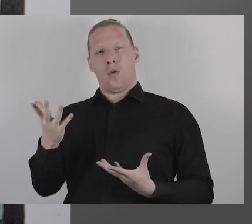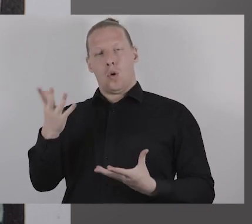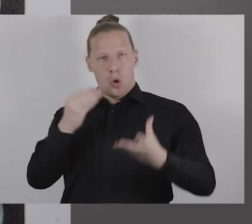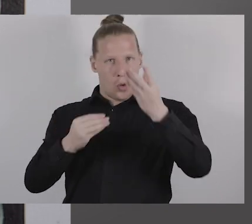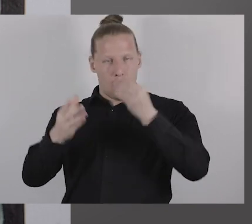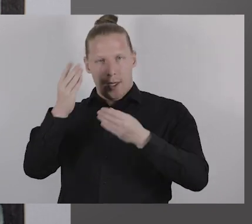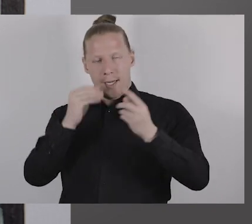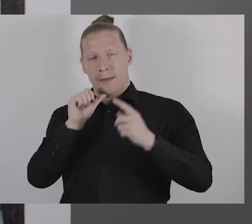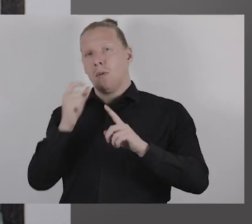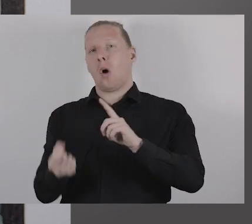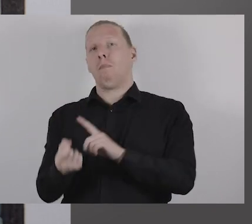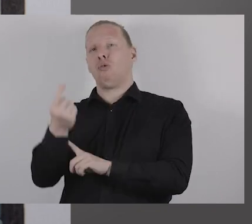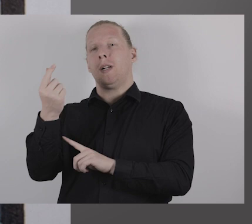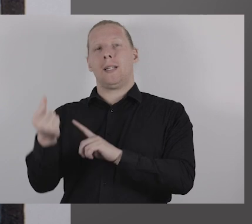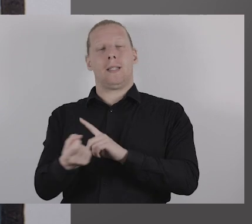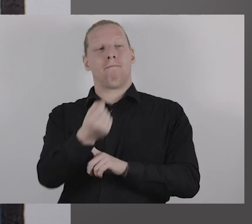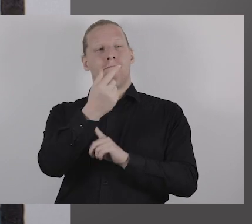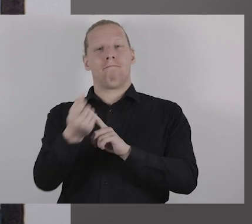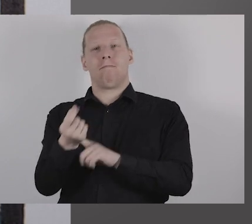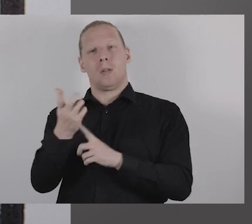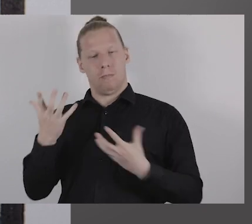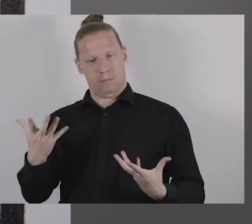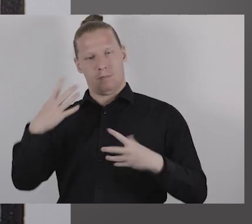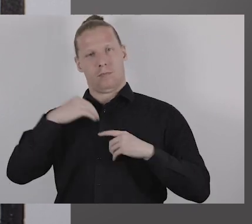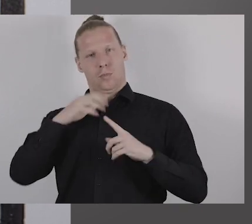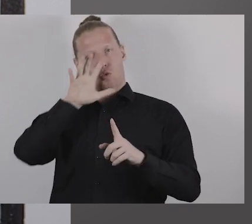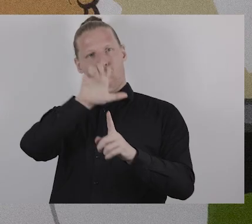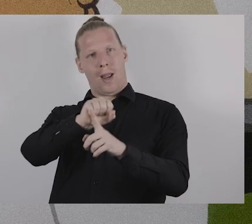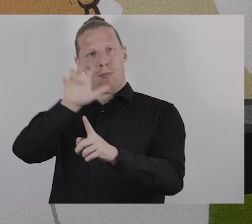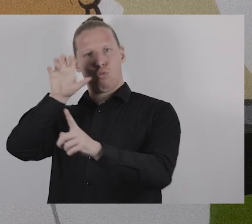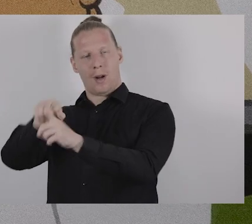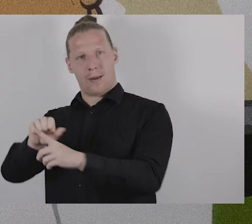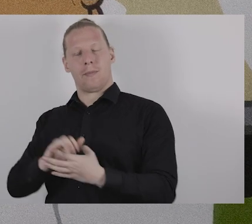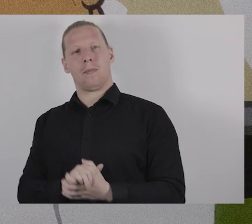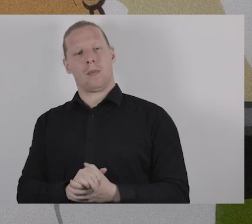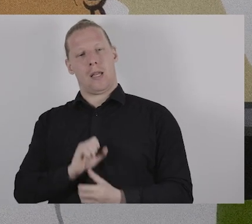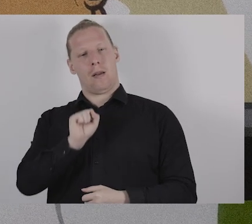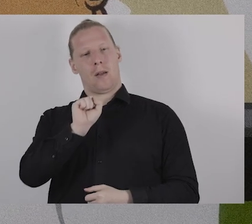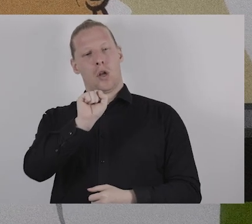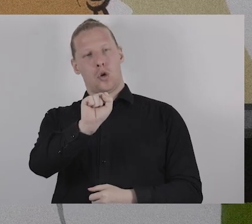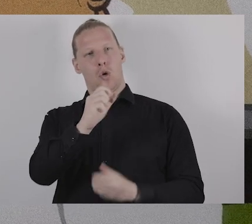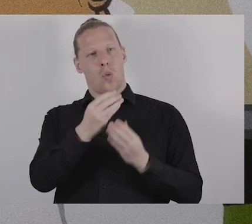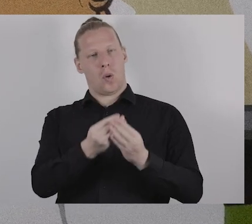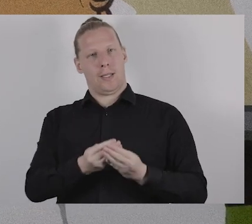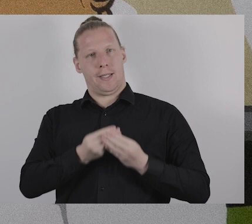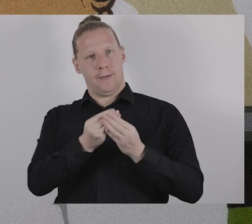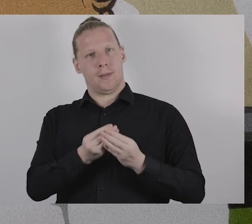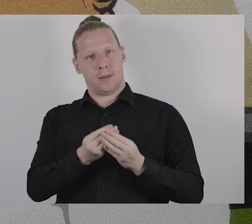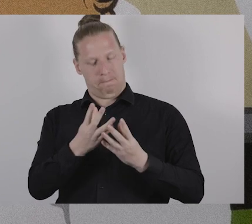and take advantage of all the opportunities that come to you. Be mindful of the gifts that you have.